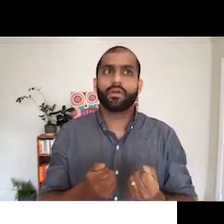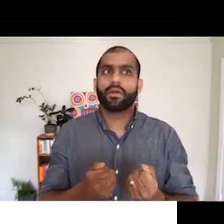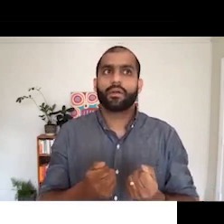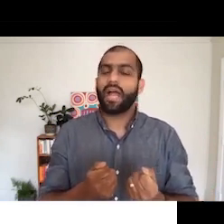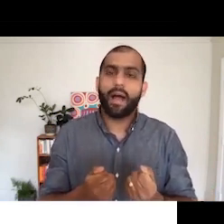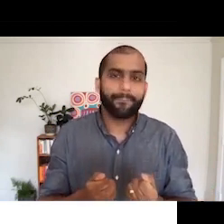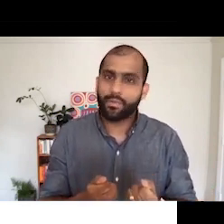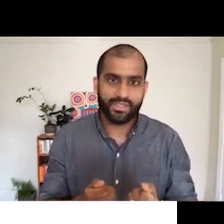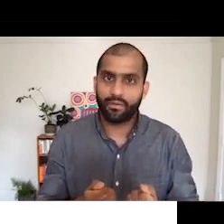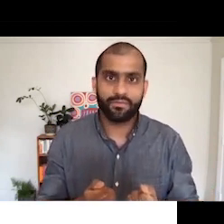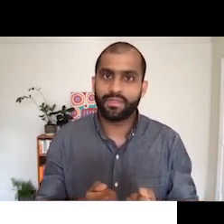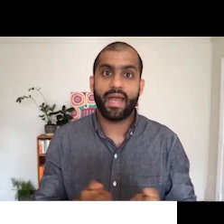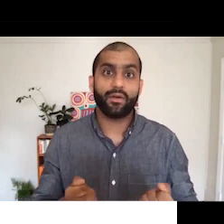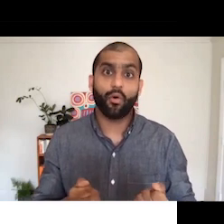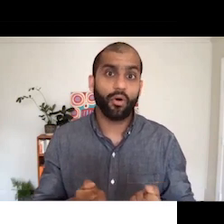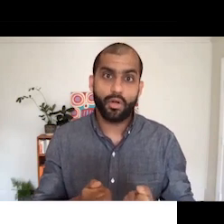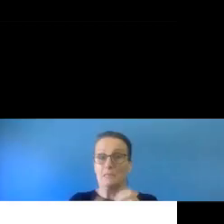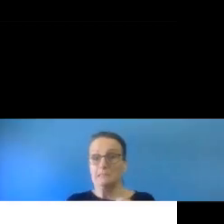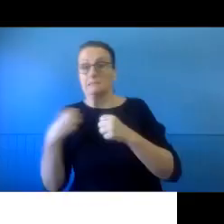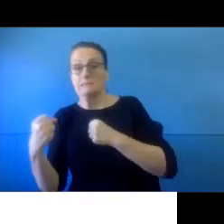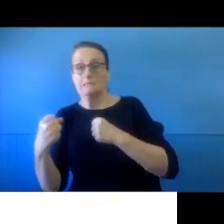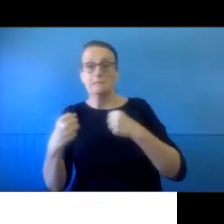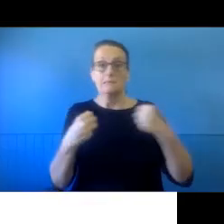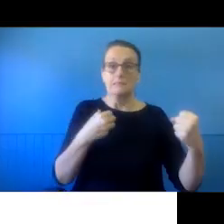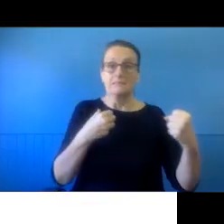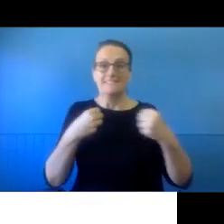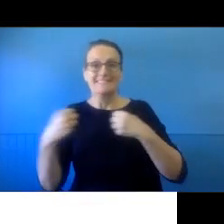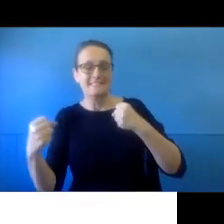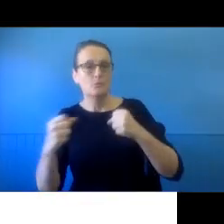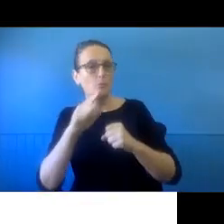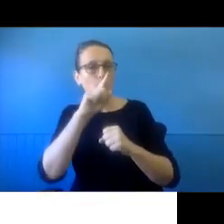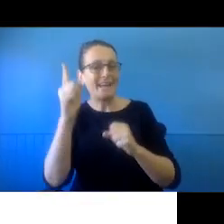can't be resolved and ought not be resolved. When I say "resolved", I